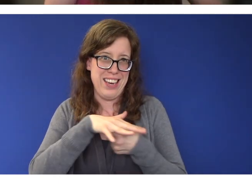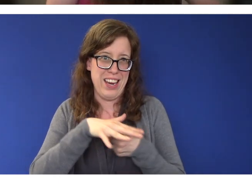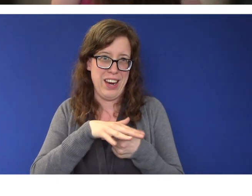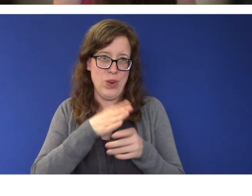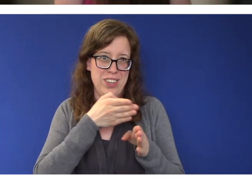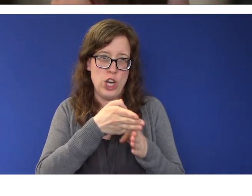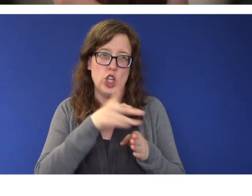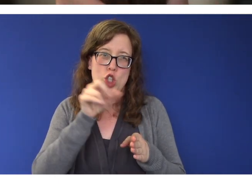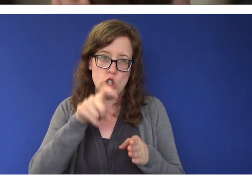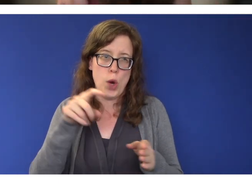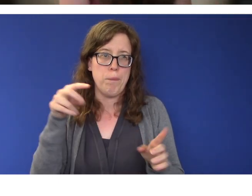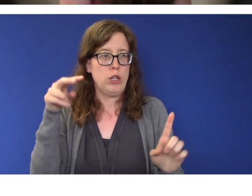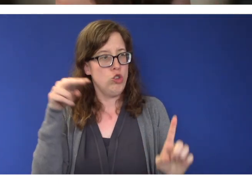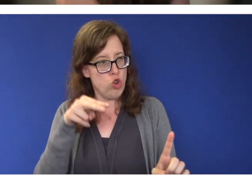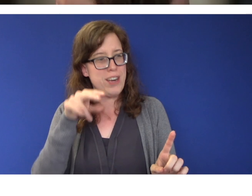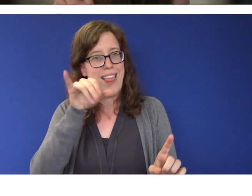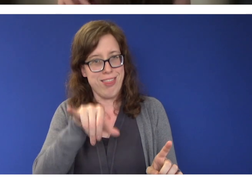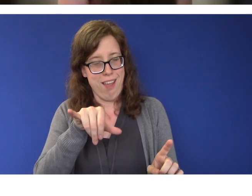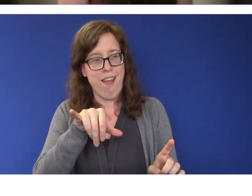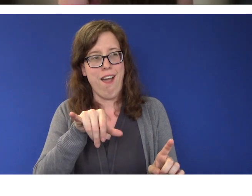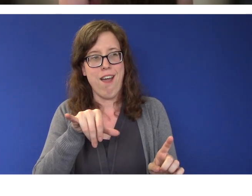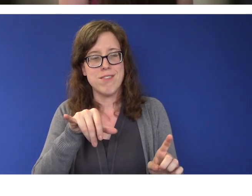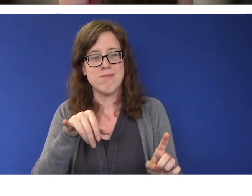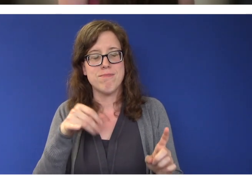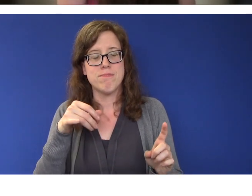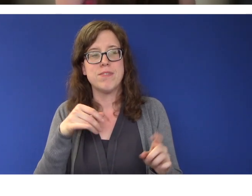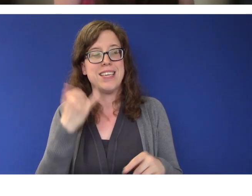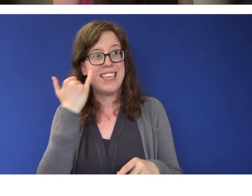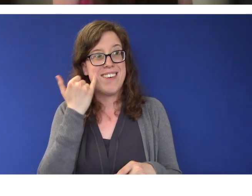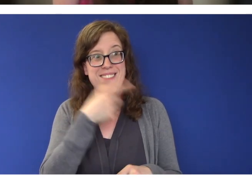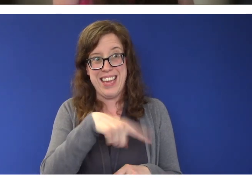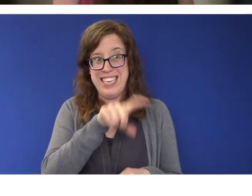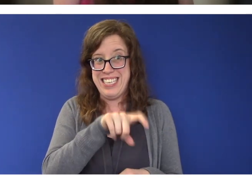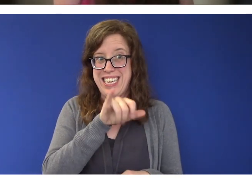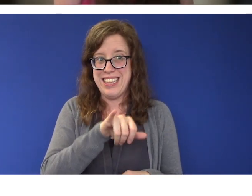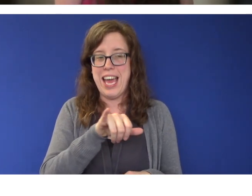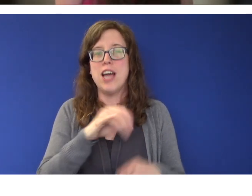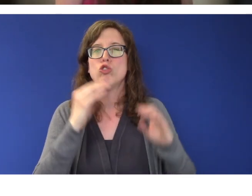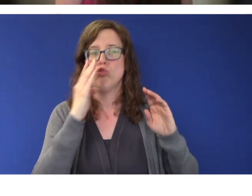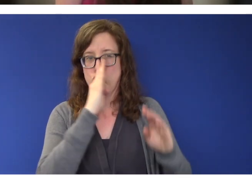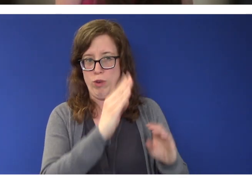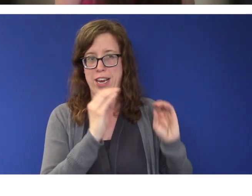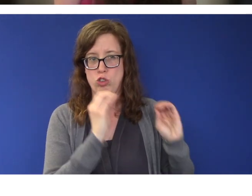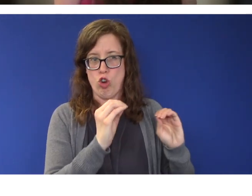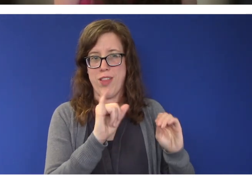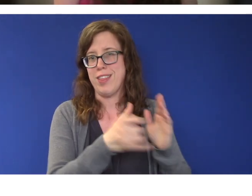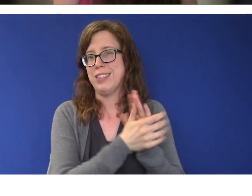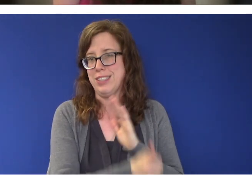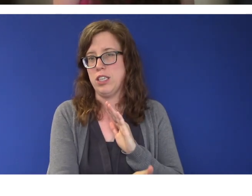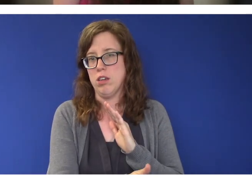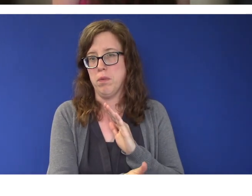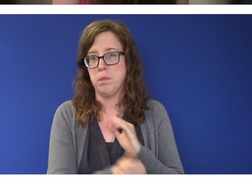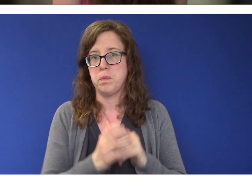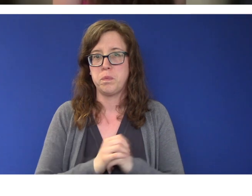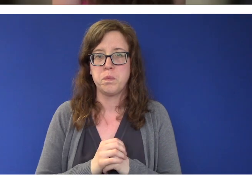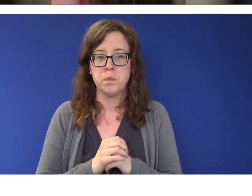that really should be looked at and considered and then if there is a need, taught skills for.